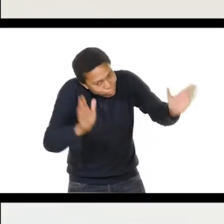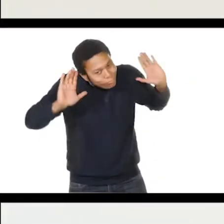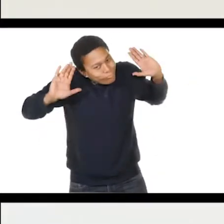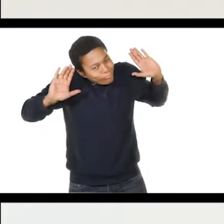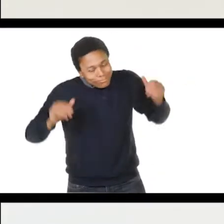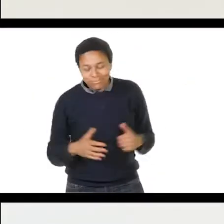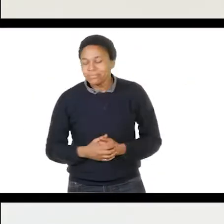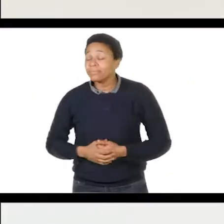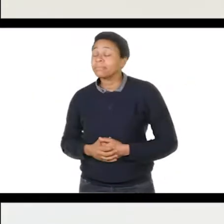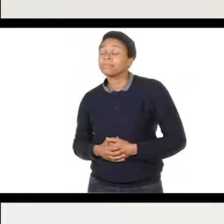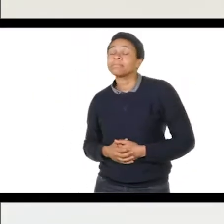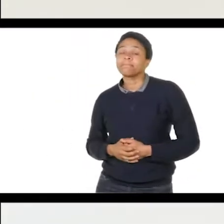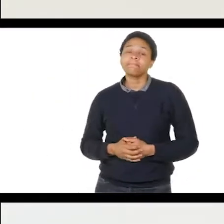If they’ll let you do it, that is.